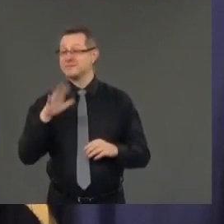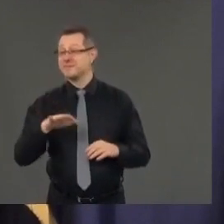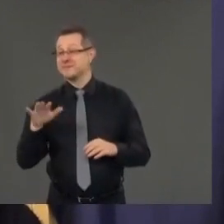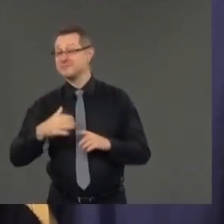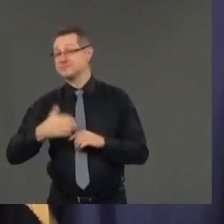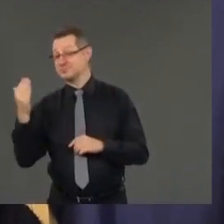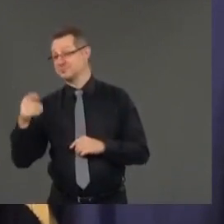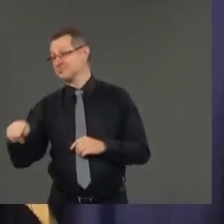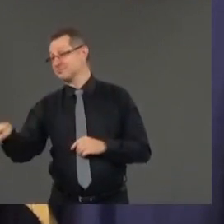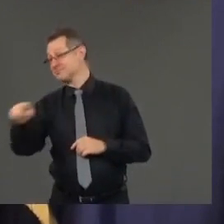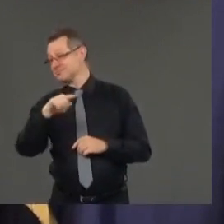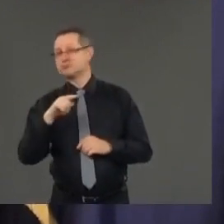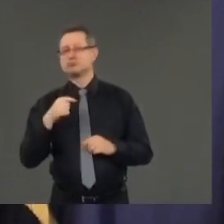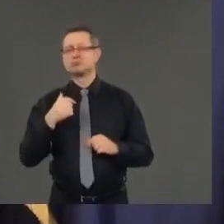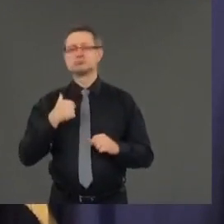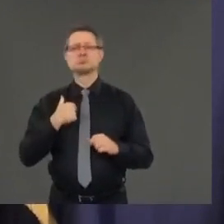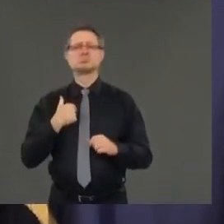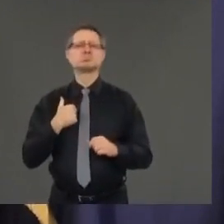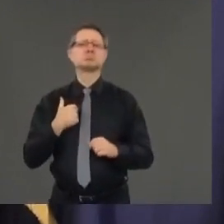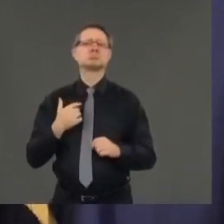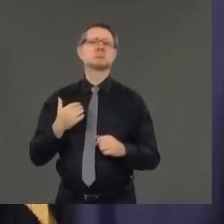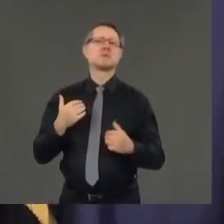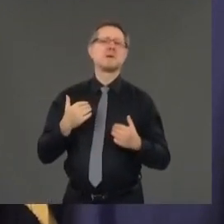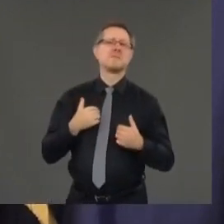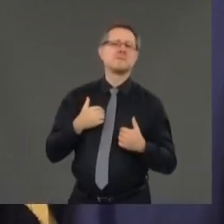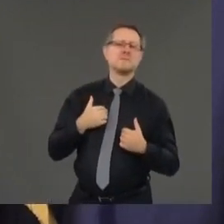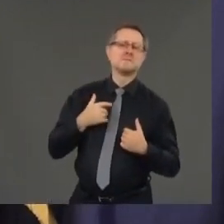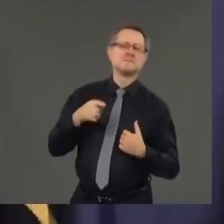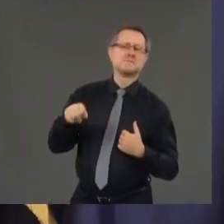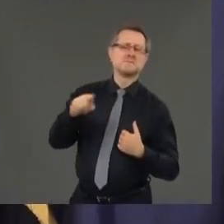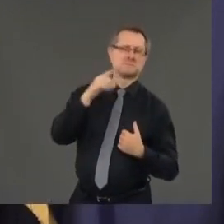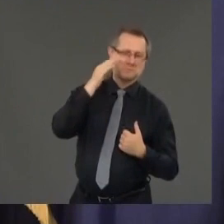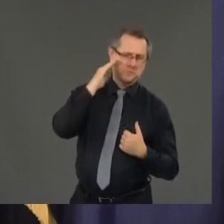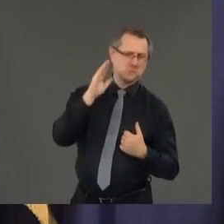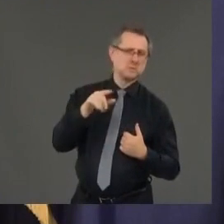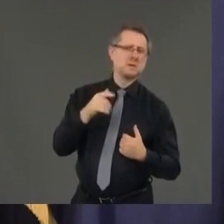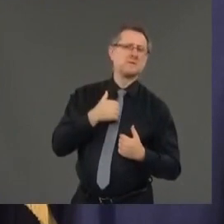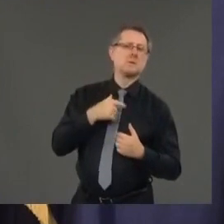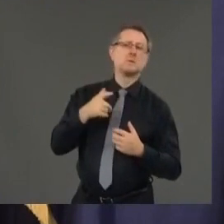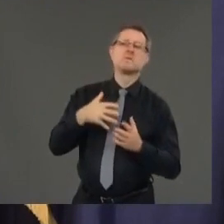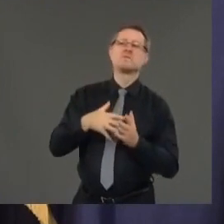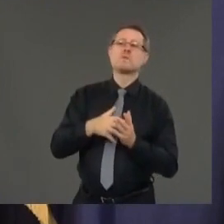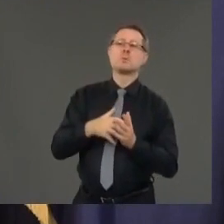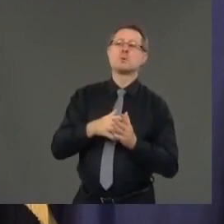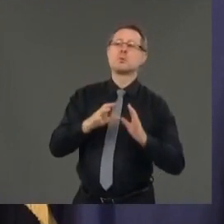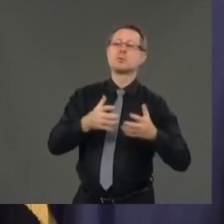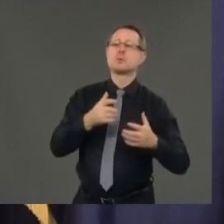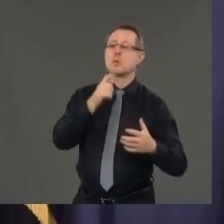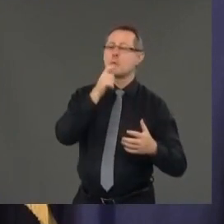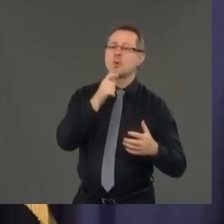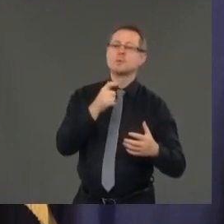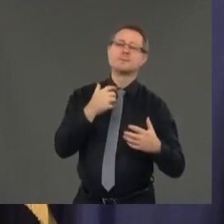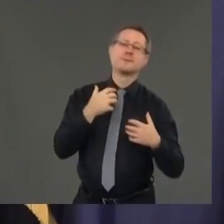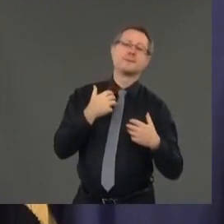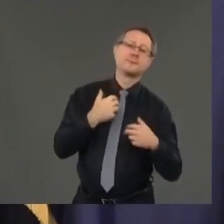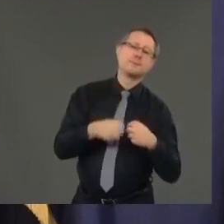ASYMPTOMATIC -- BECAUSE ANYBODY THAT WAS SYMPTOMATIC --